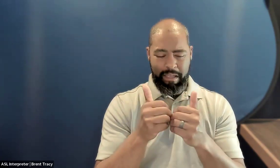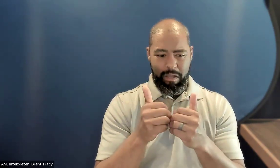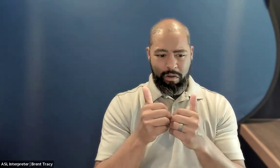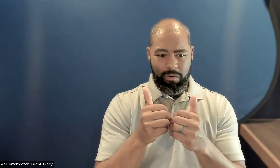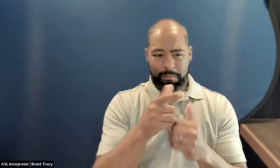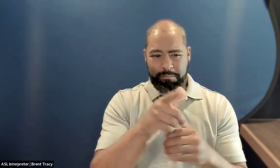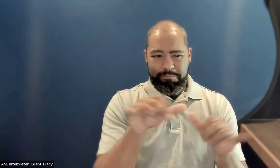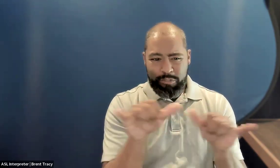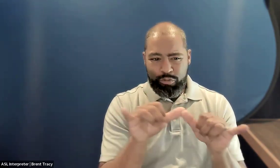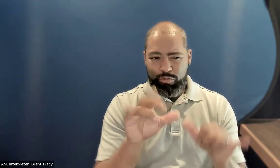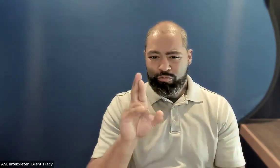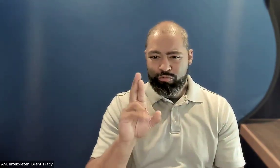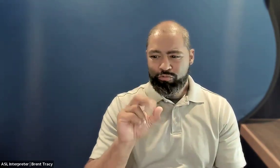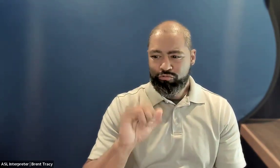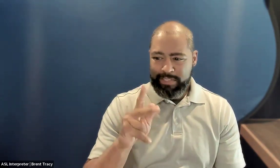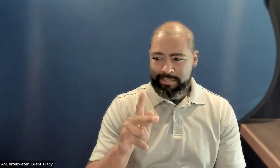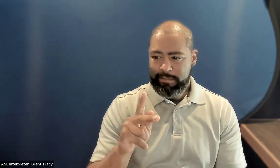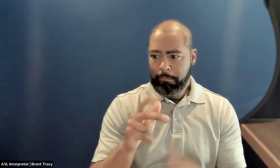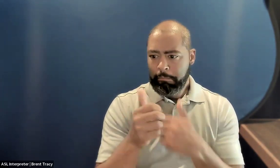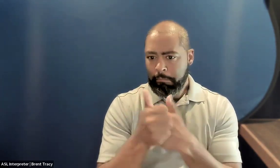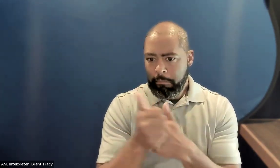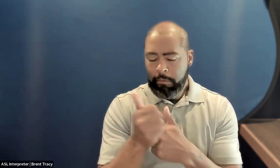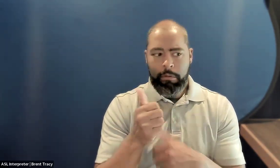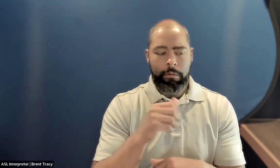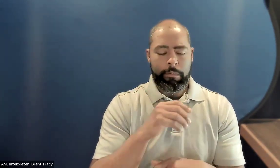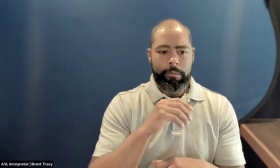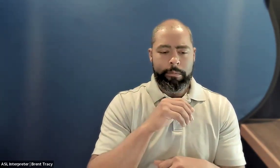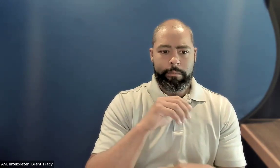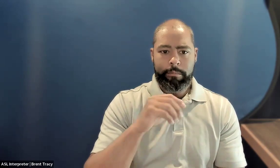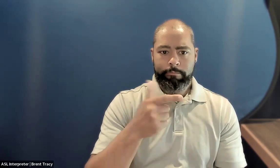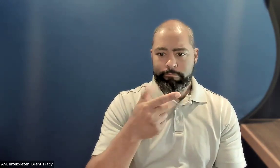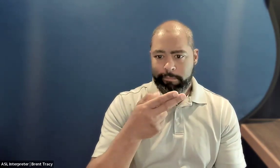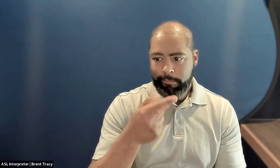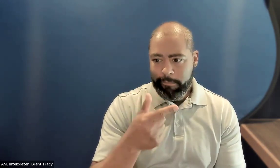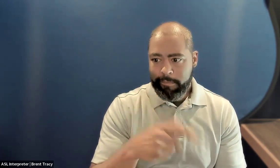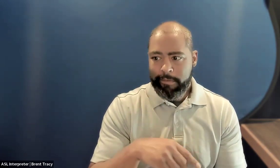information is also available and some of the resources flagged on this screen.